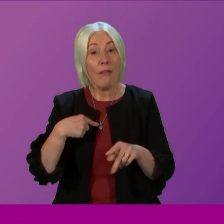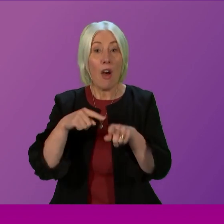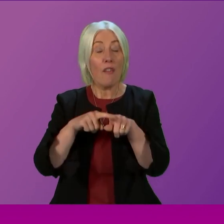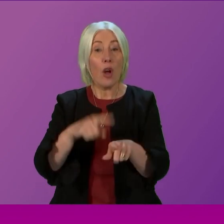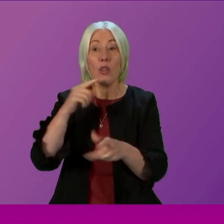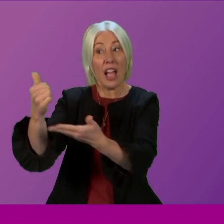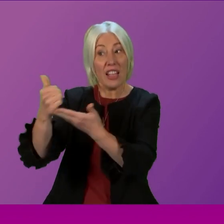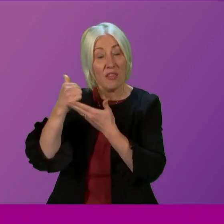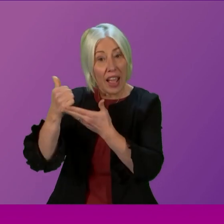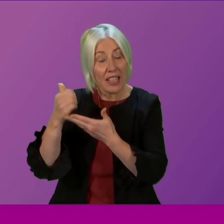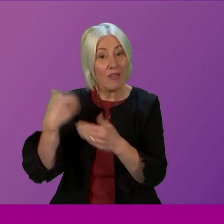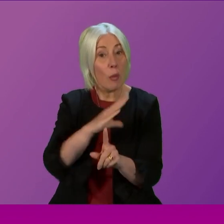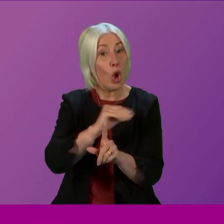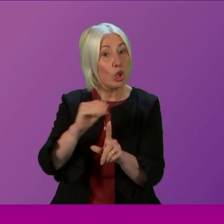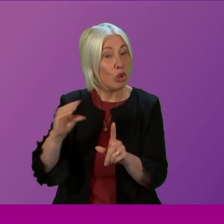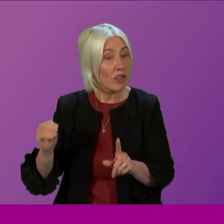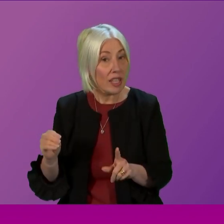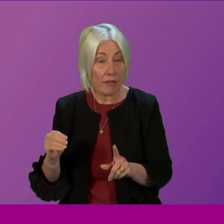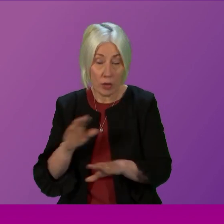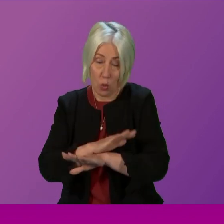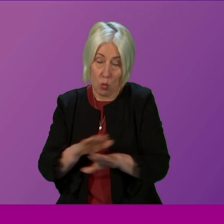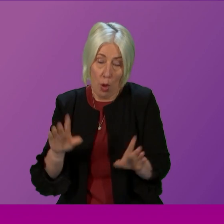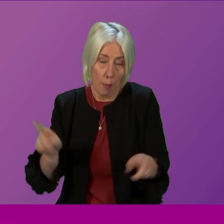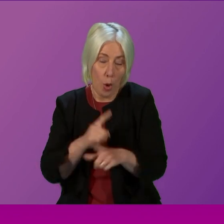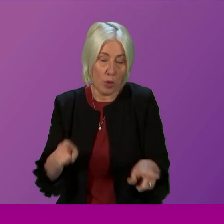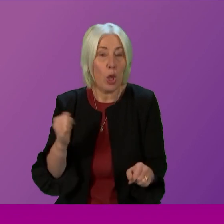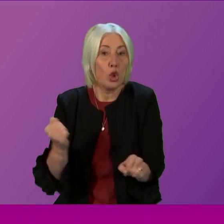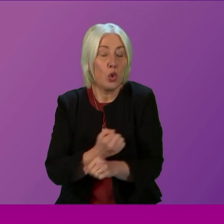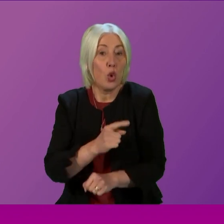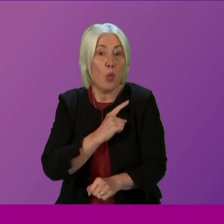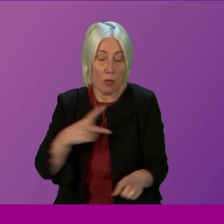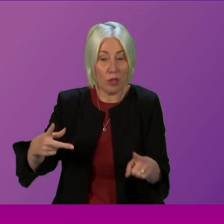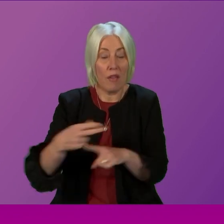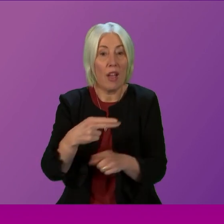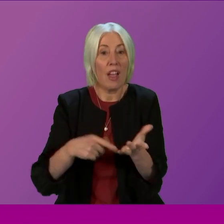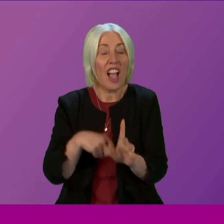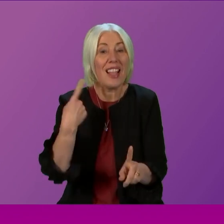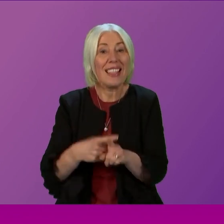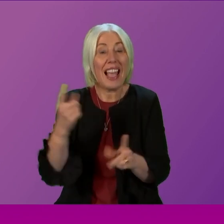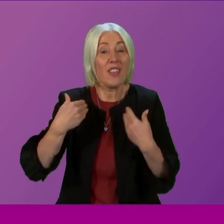of the Conservatives, of course, we would not be able to do all that, because we would have cut taxes for the very richest people in the country.